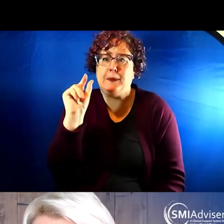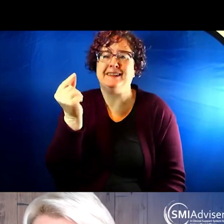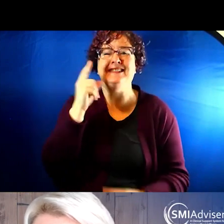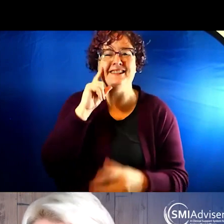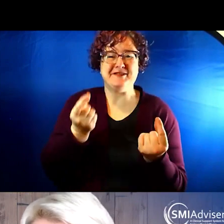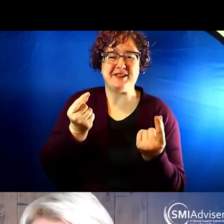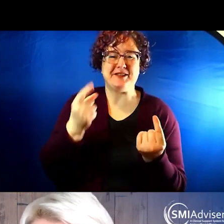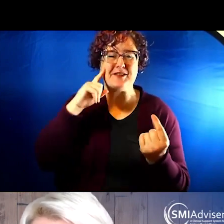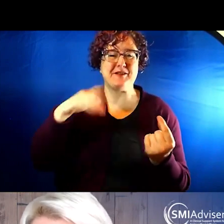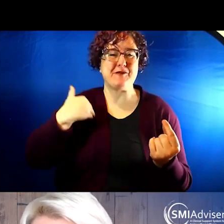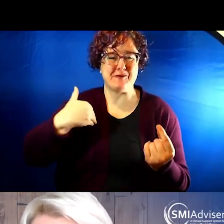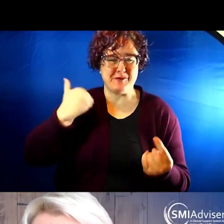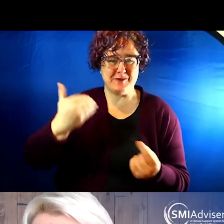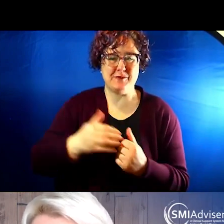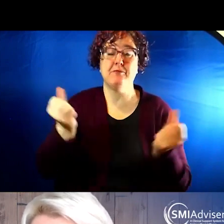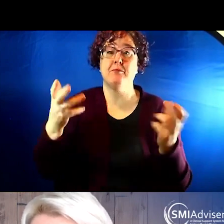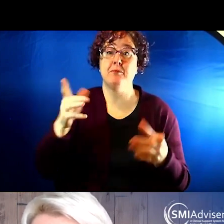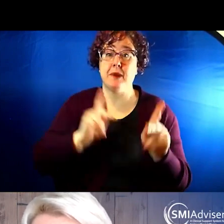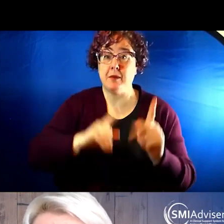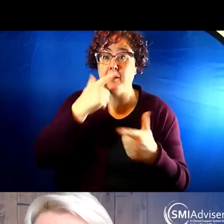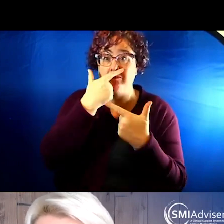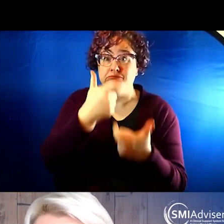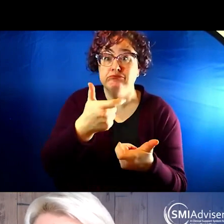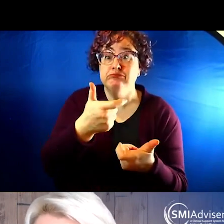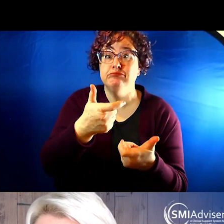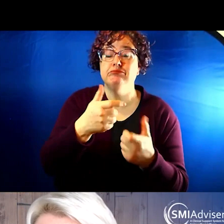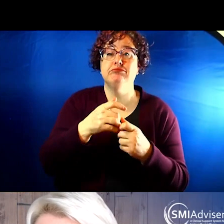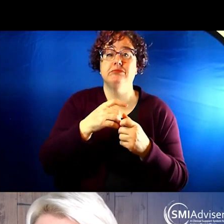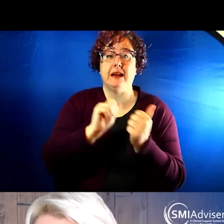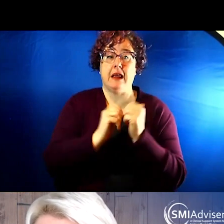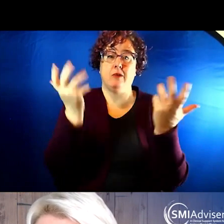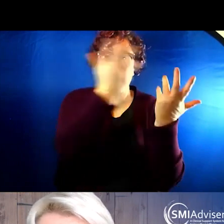A LOT OF PEOPLE ON THIS CALL ARE INTERESTED IN HOW TO TAILOR SERVICES FOR YOUTH.